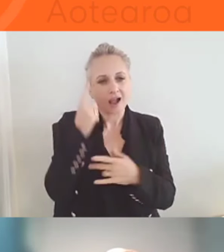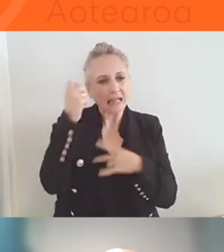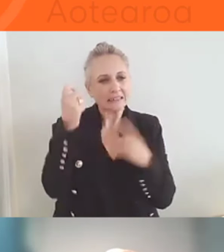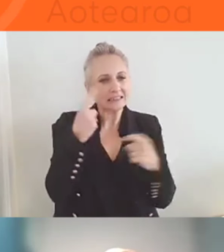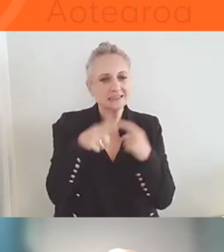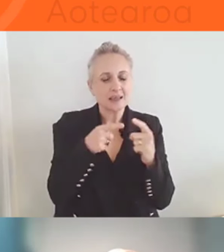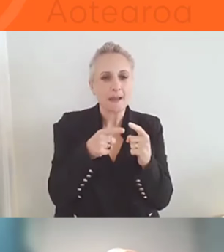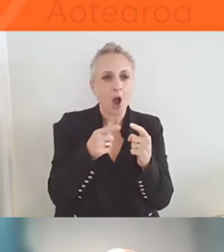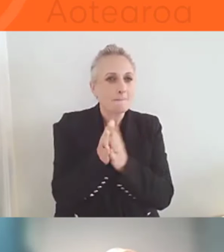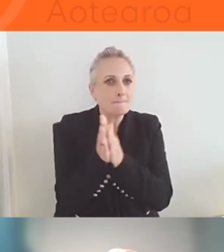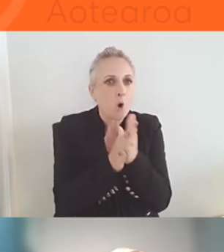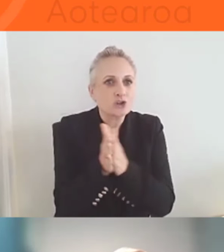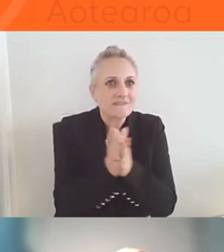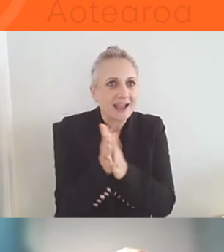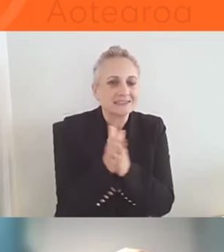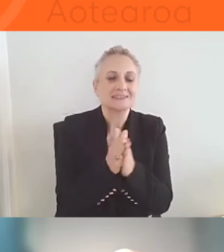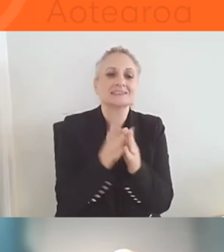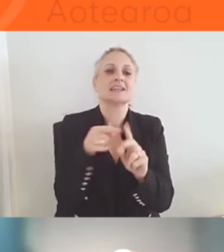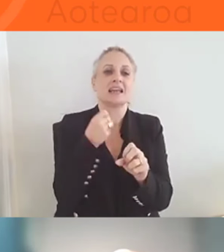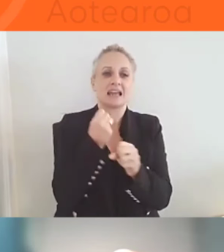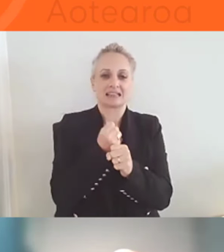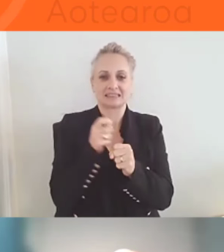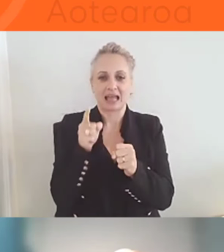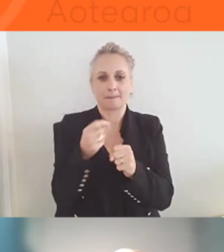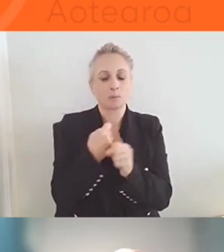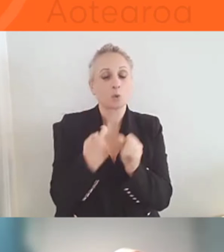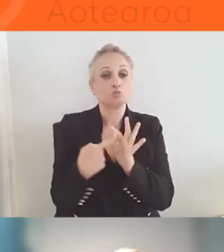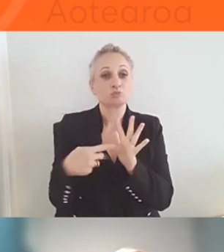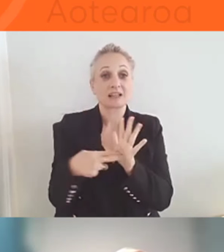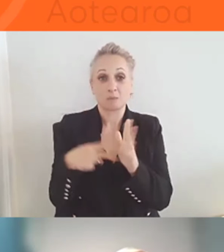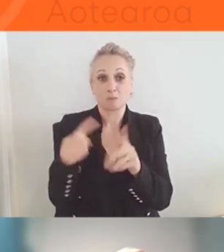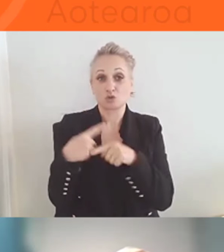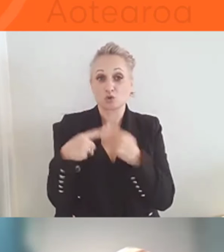financially and in health organisations and other assessment agencies,